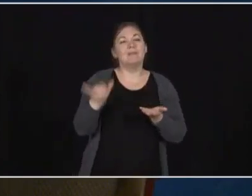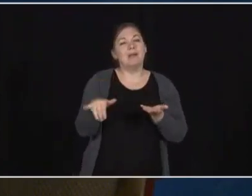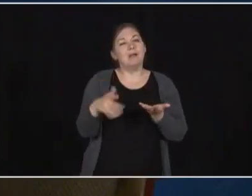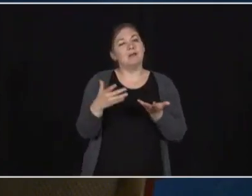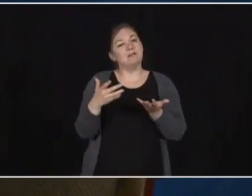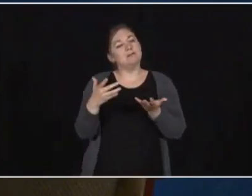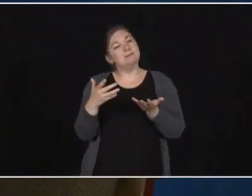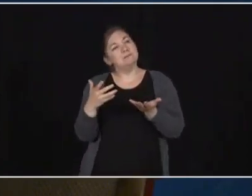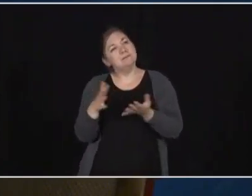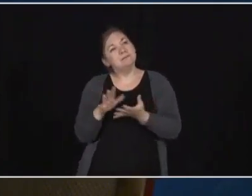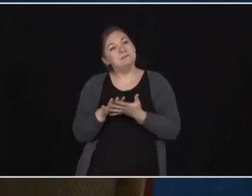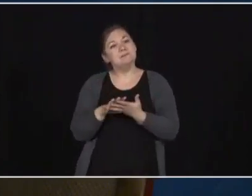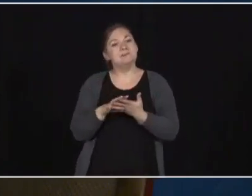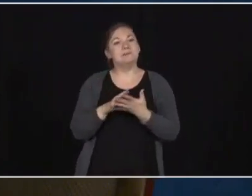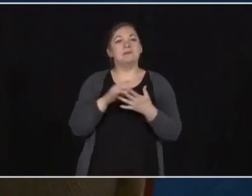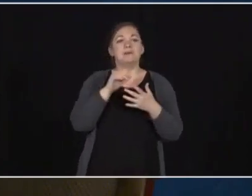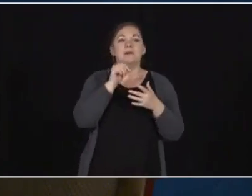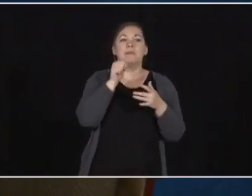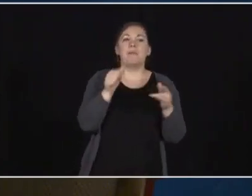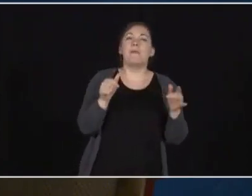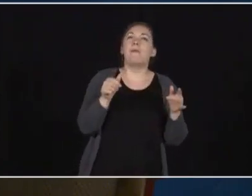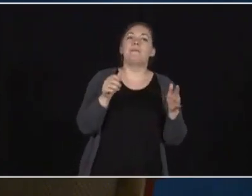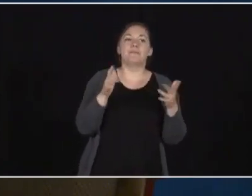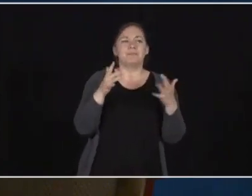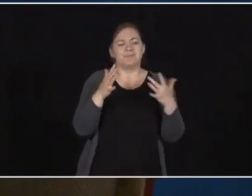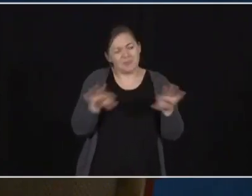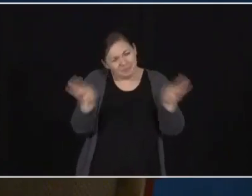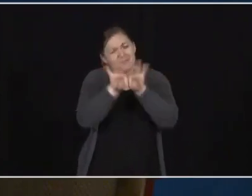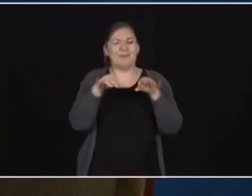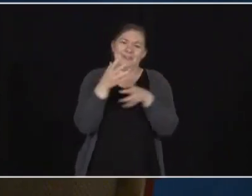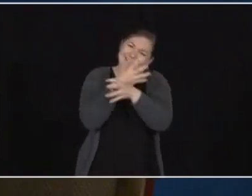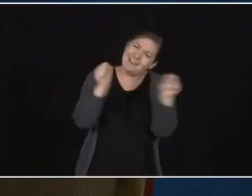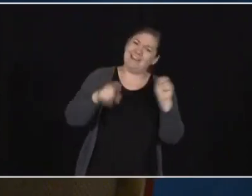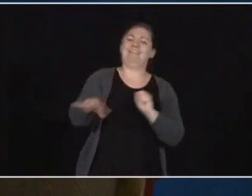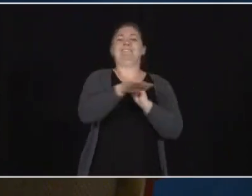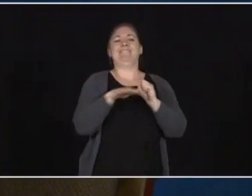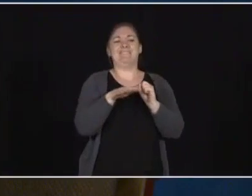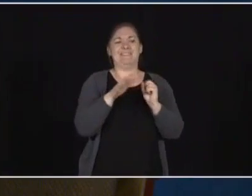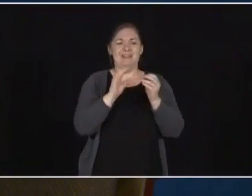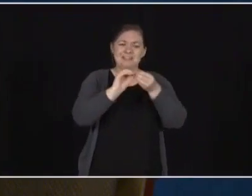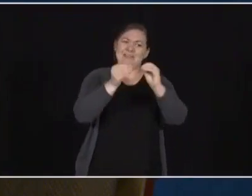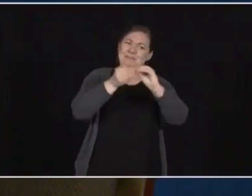and we will see if that happens and if it does we will adjust. Again we look at the safety.